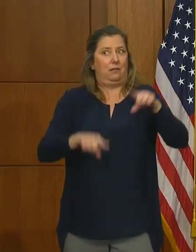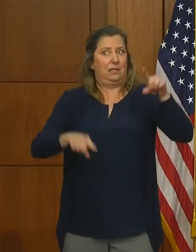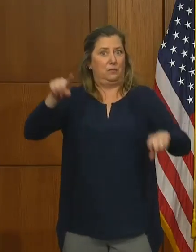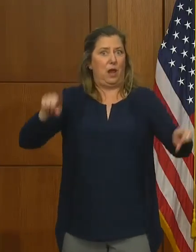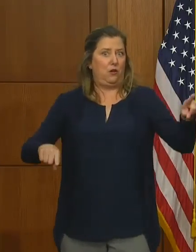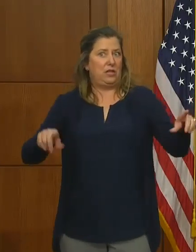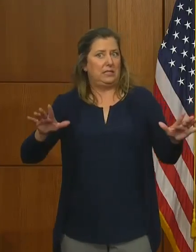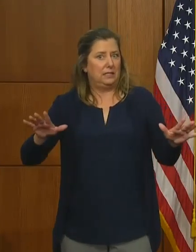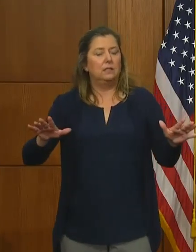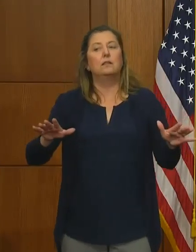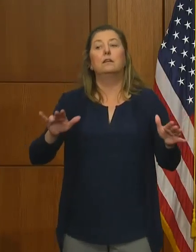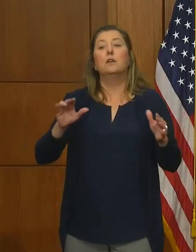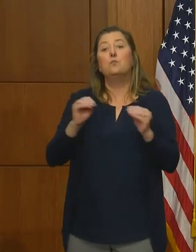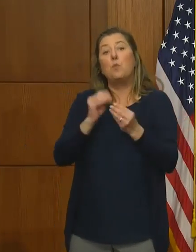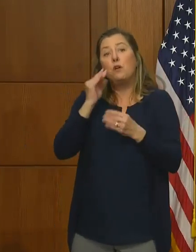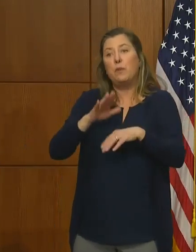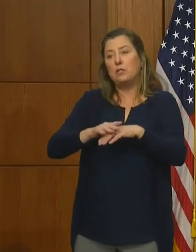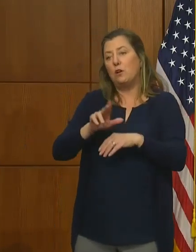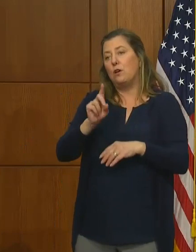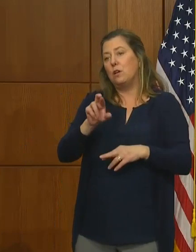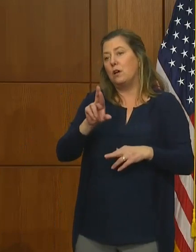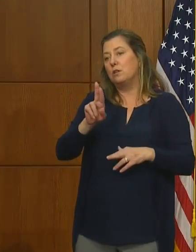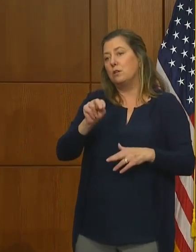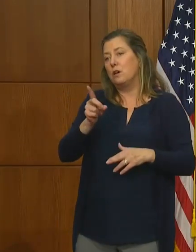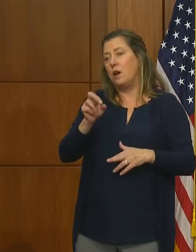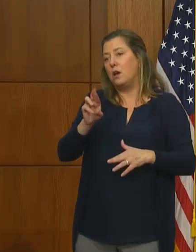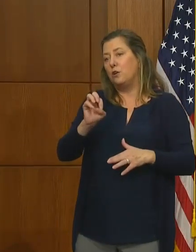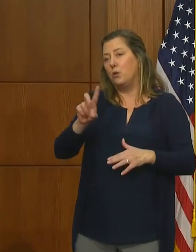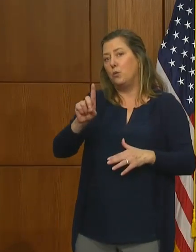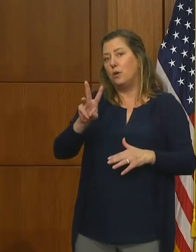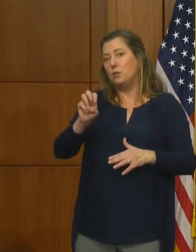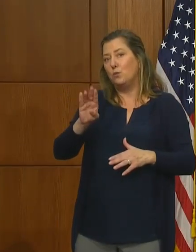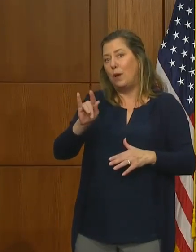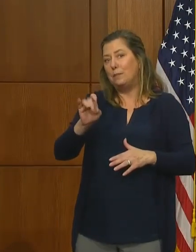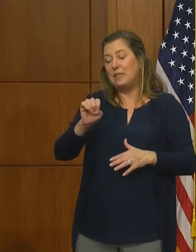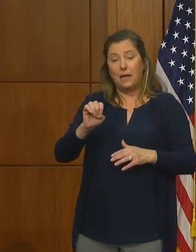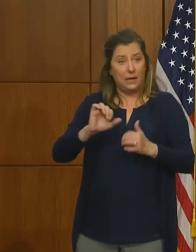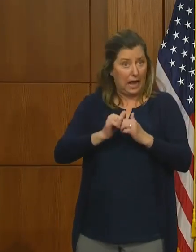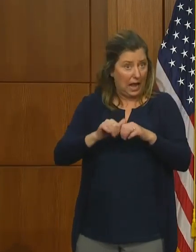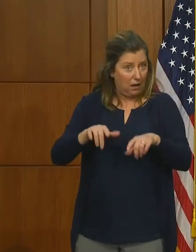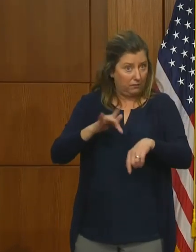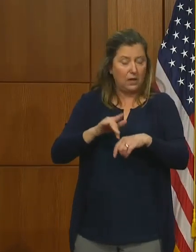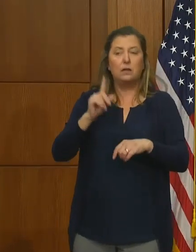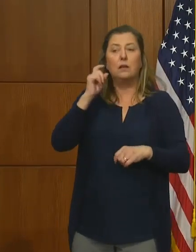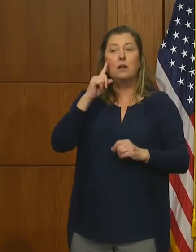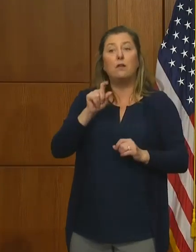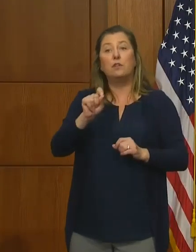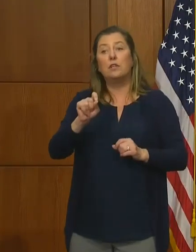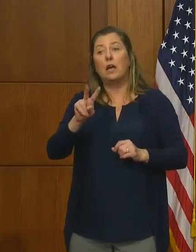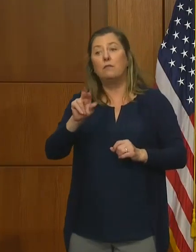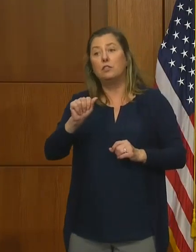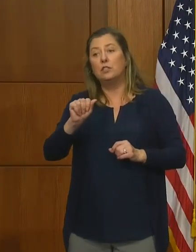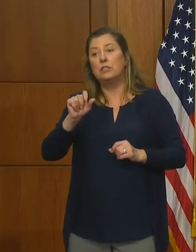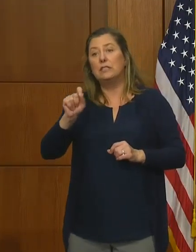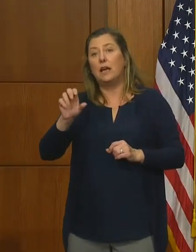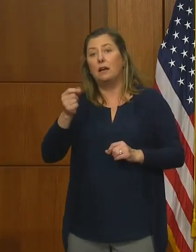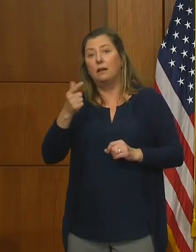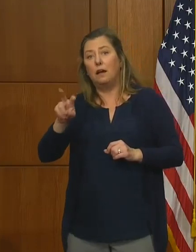HEALTH DISPARITIES MORE INFORMATION ON THAT TEAM IS AVAILABLE ON DR UNDERWOOD'S WEBSITE THAT CAN BE FOUND